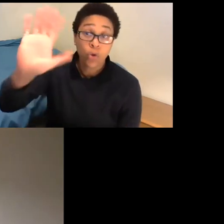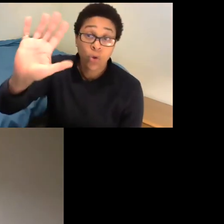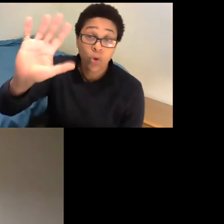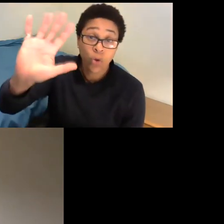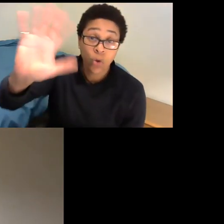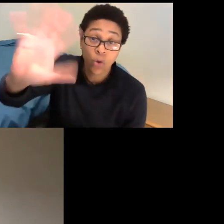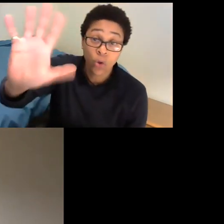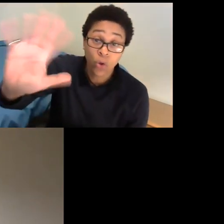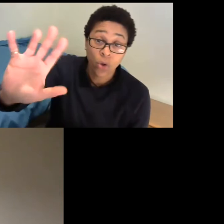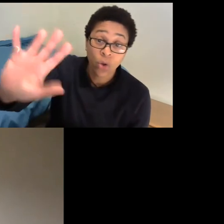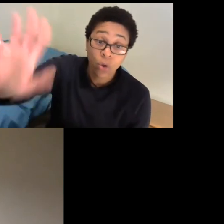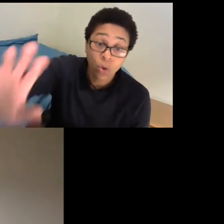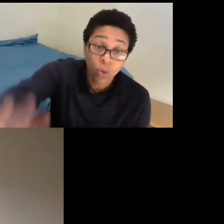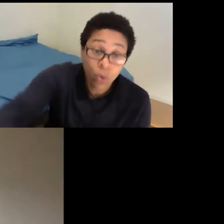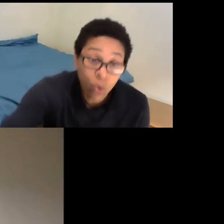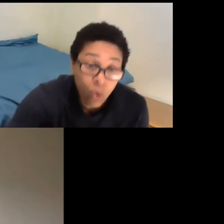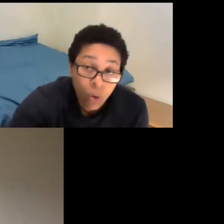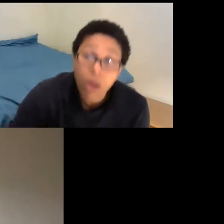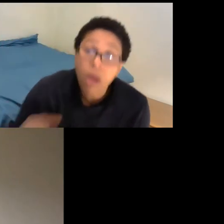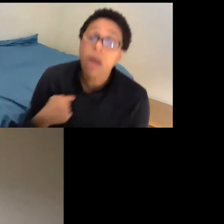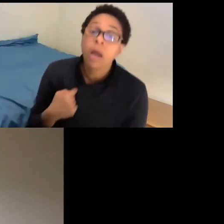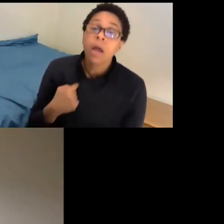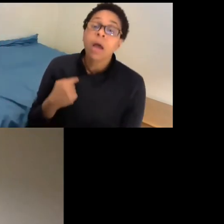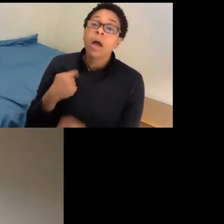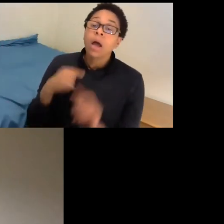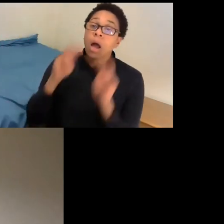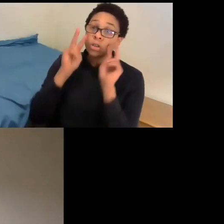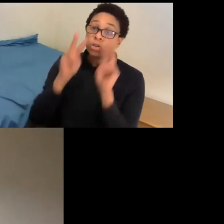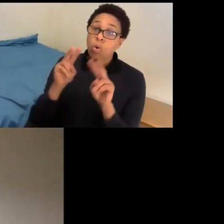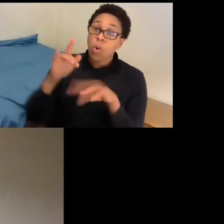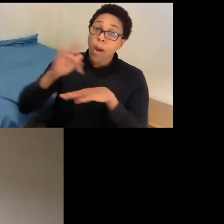a couple of years ago called the Funeral Director by a British